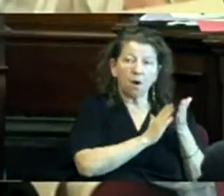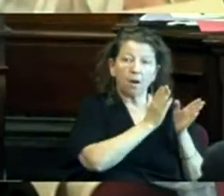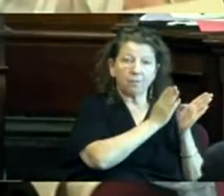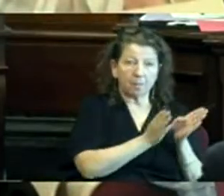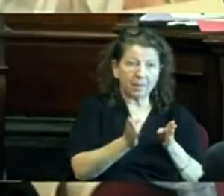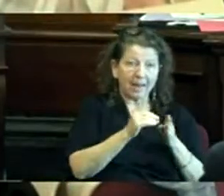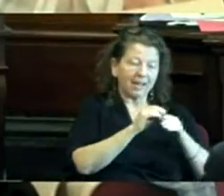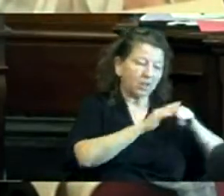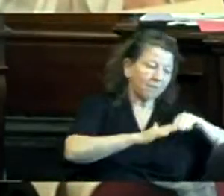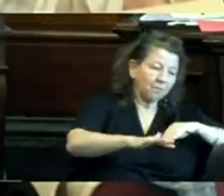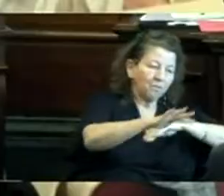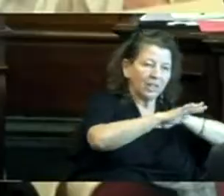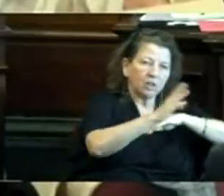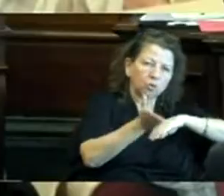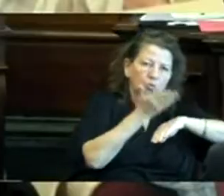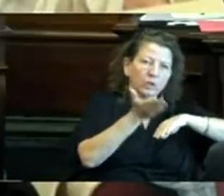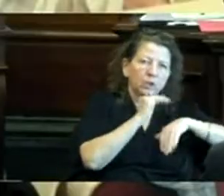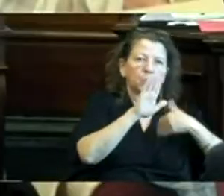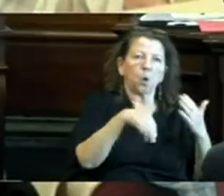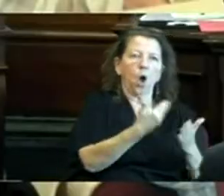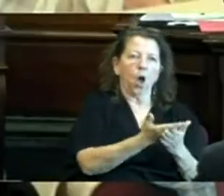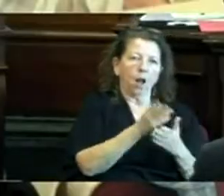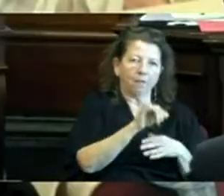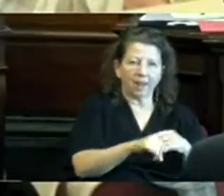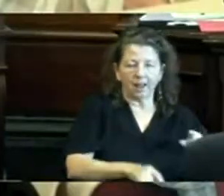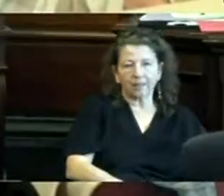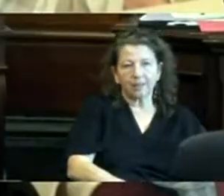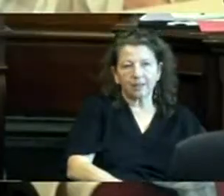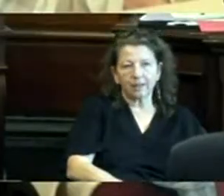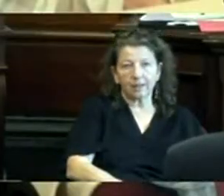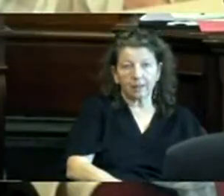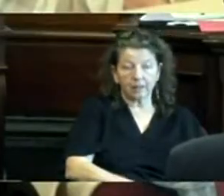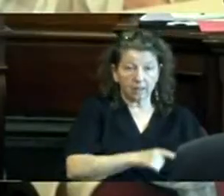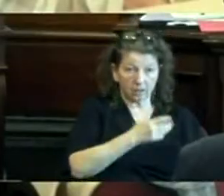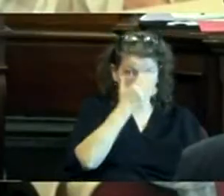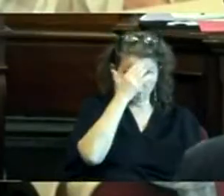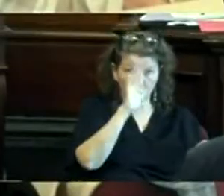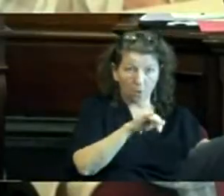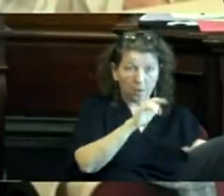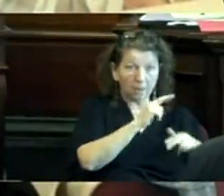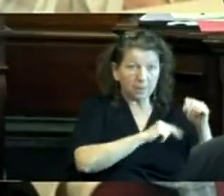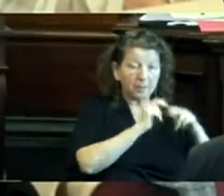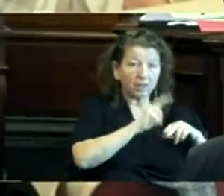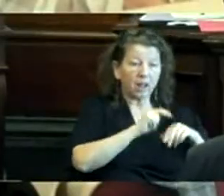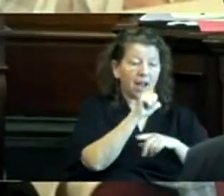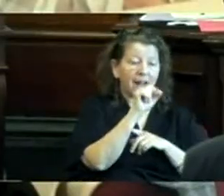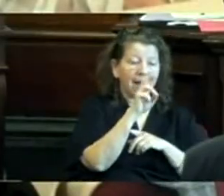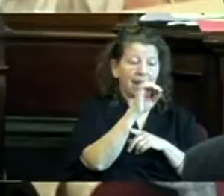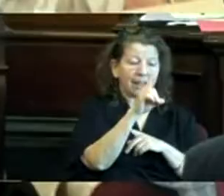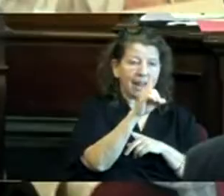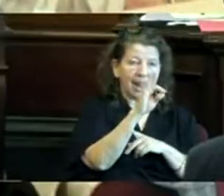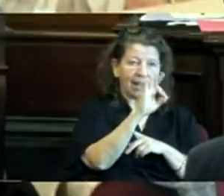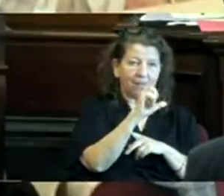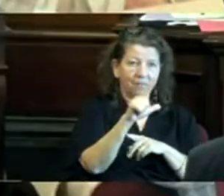of the part of the plan for Edison is to redo the entire